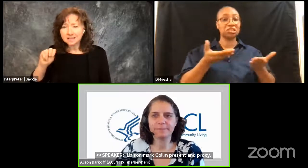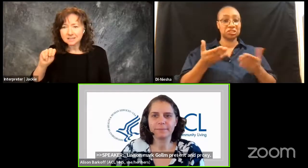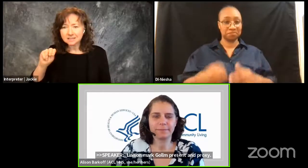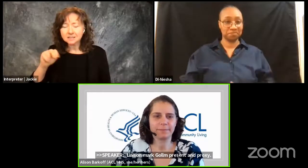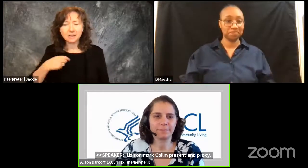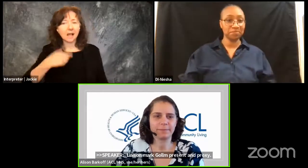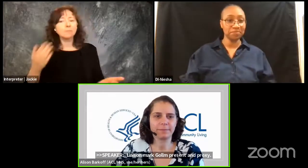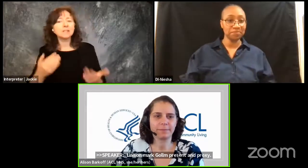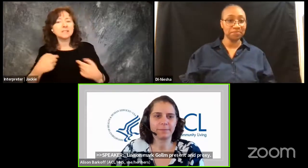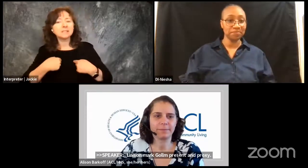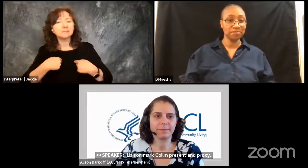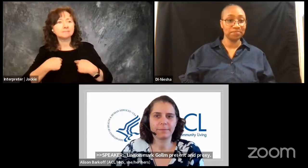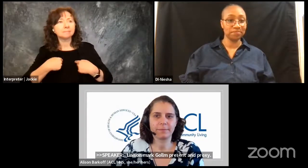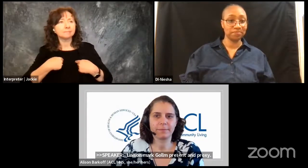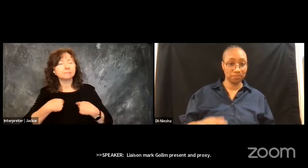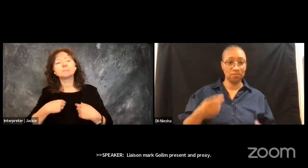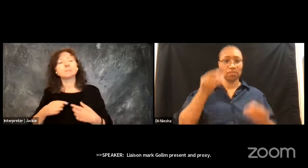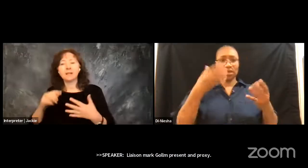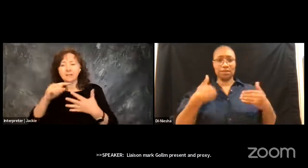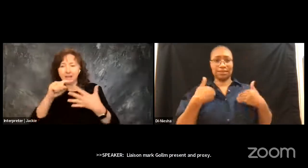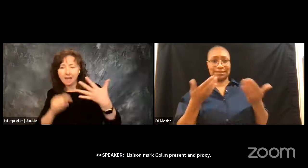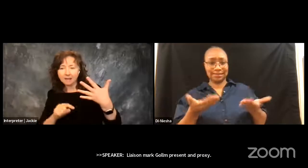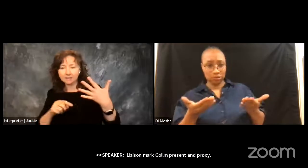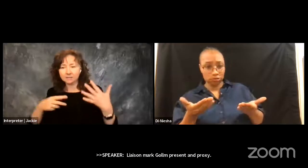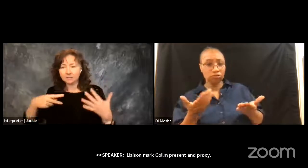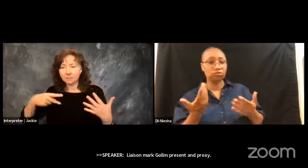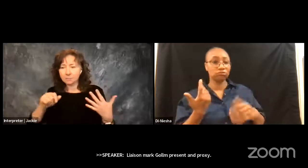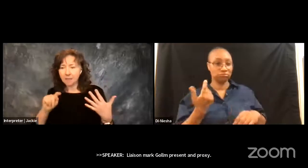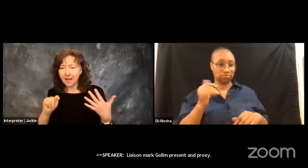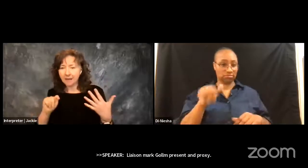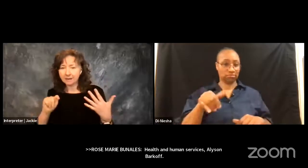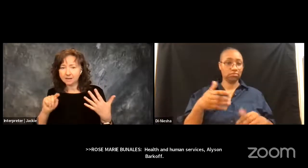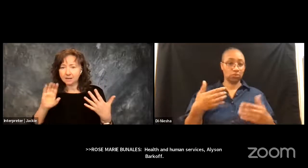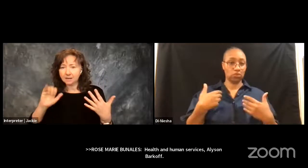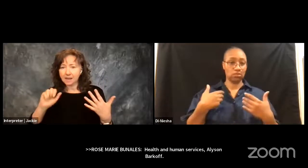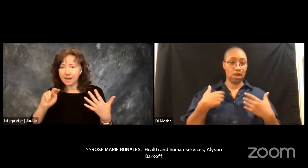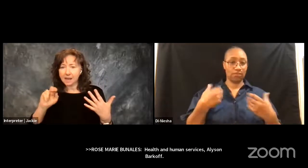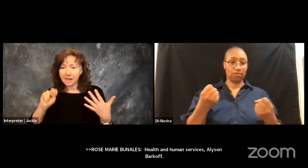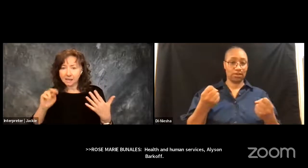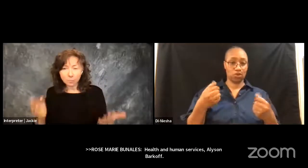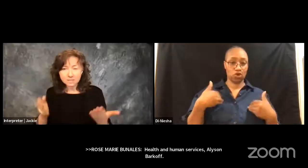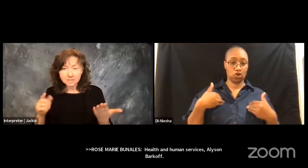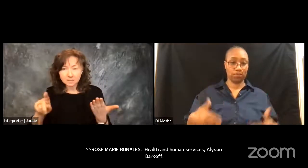And Patrick Cannon? Patrick Cannon?